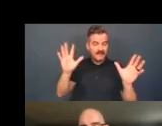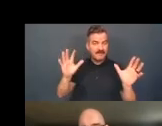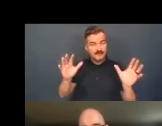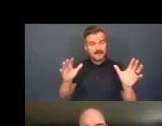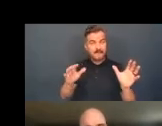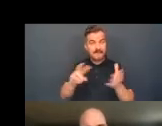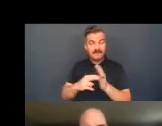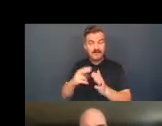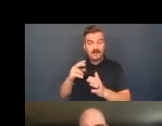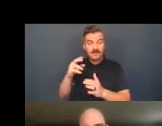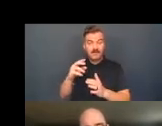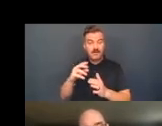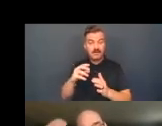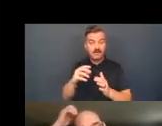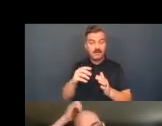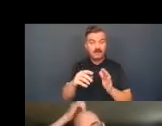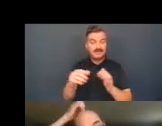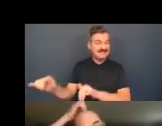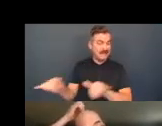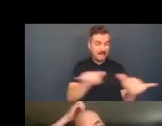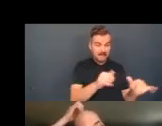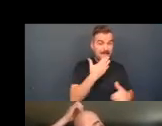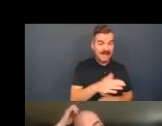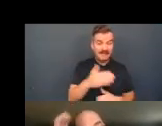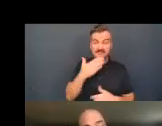bad for everyone. 16:14:27 One of the ways, it has been bad